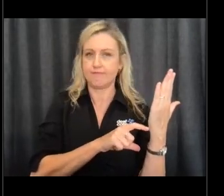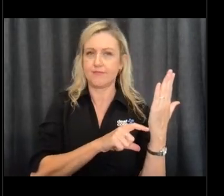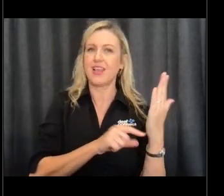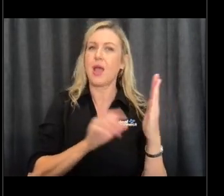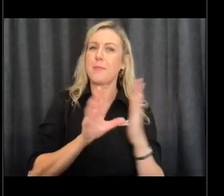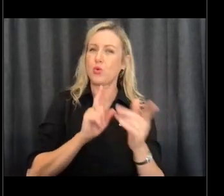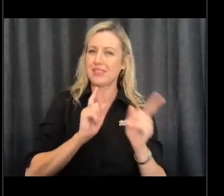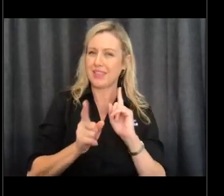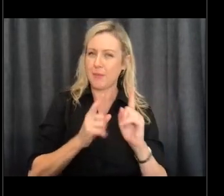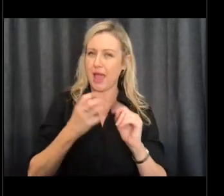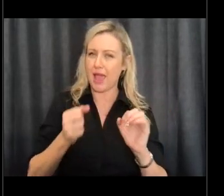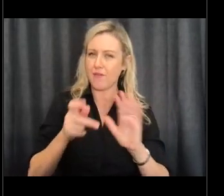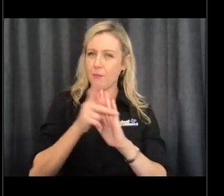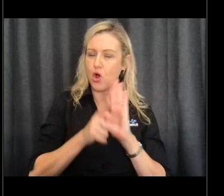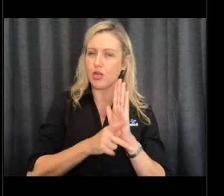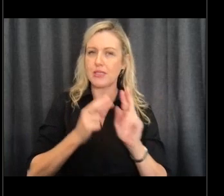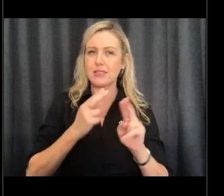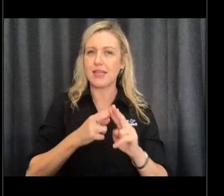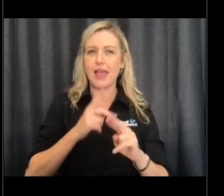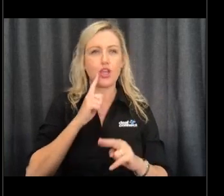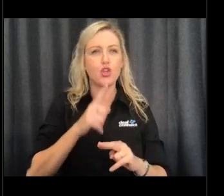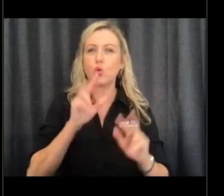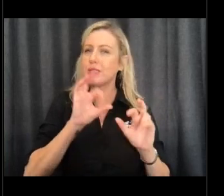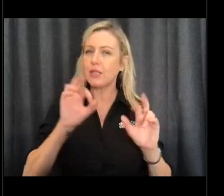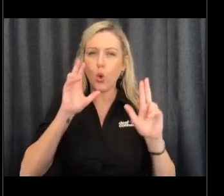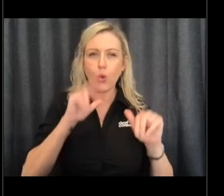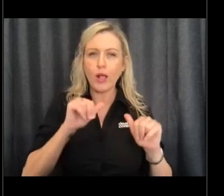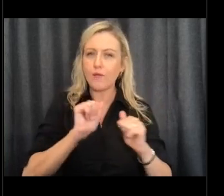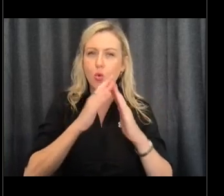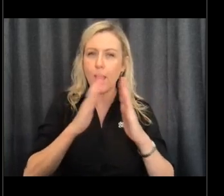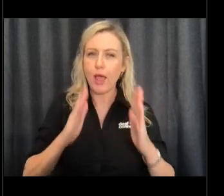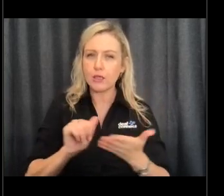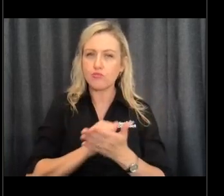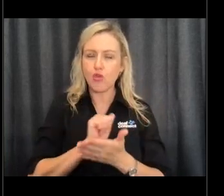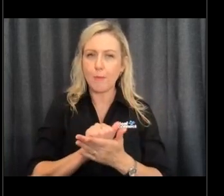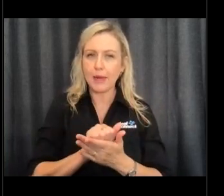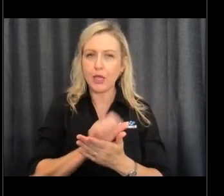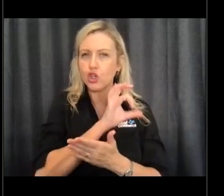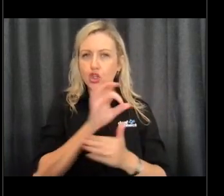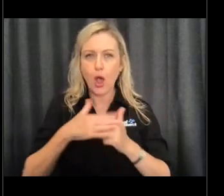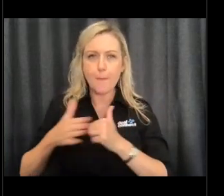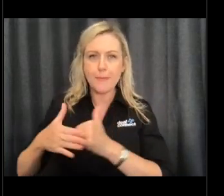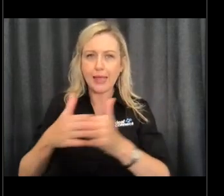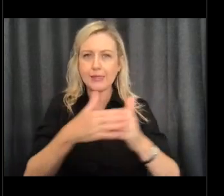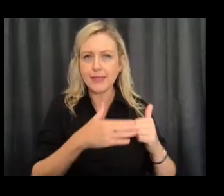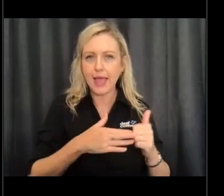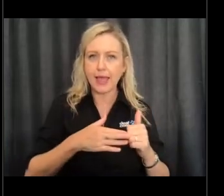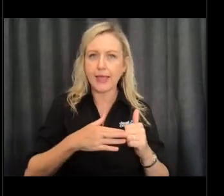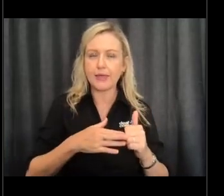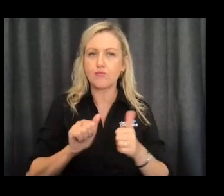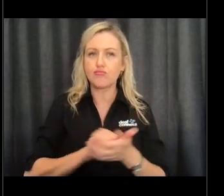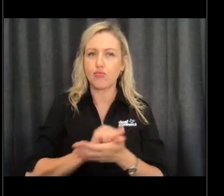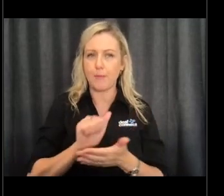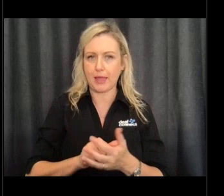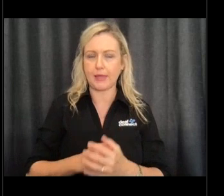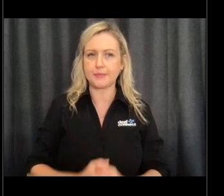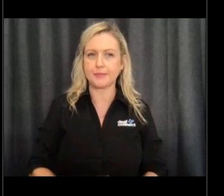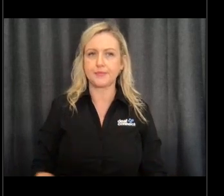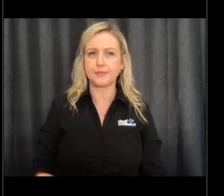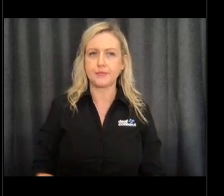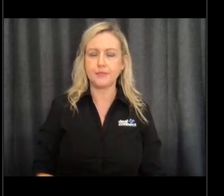tear and we'll just jump ahead from the change of mind and come back to it.